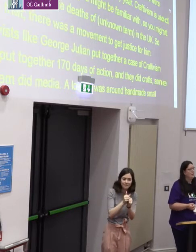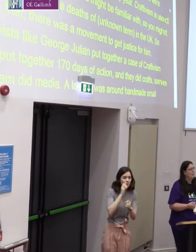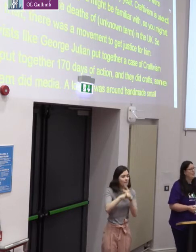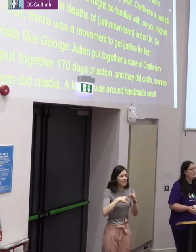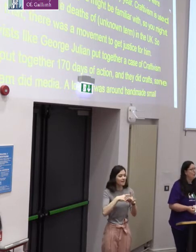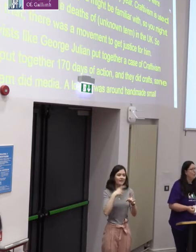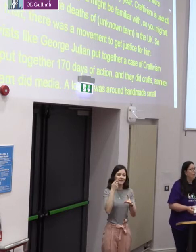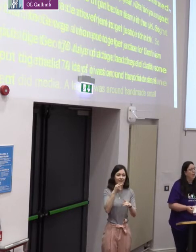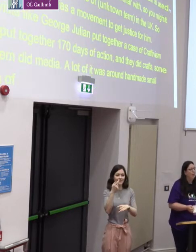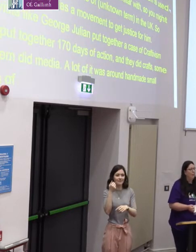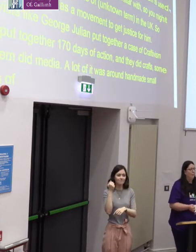by searching.